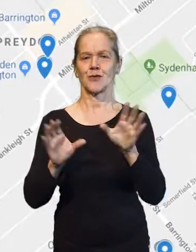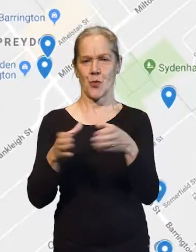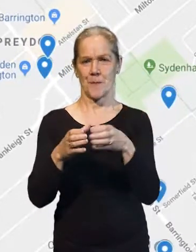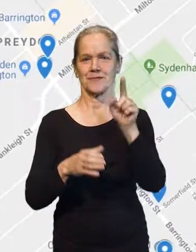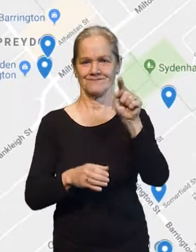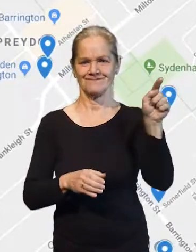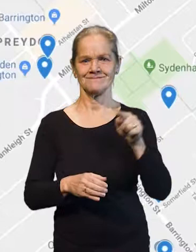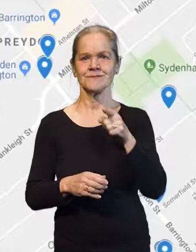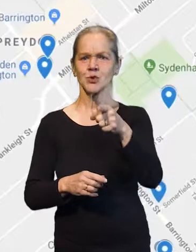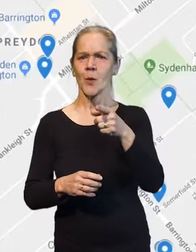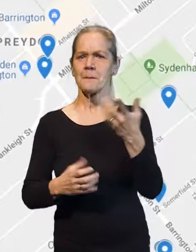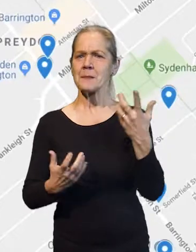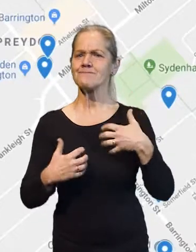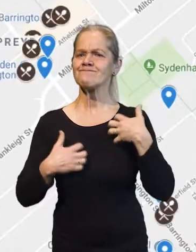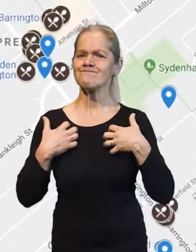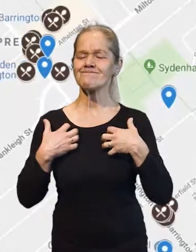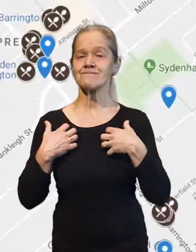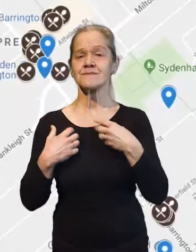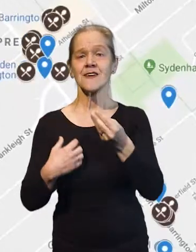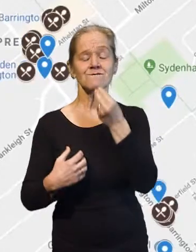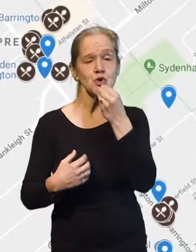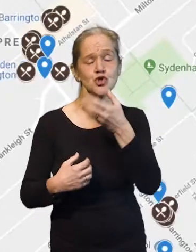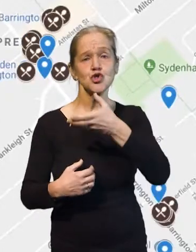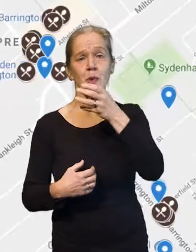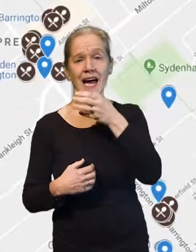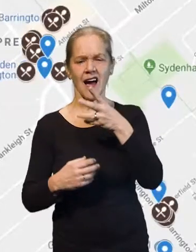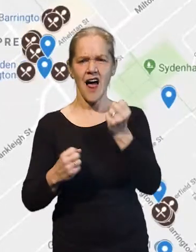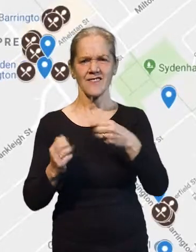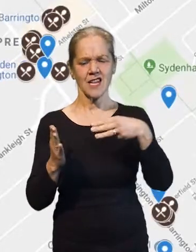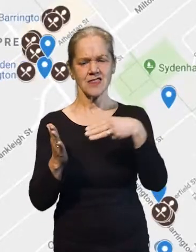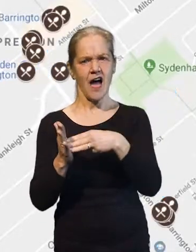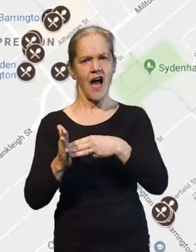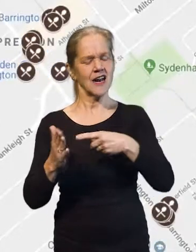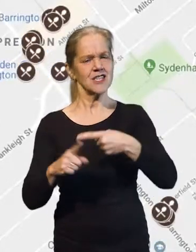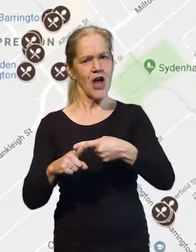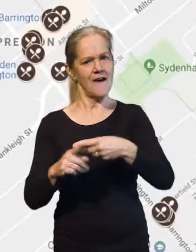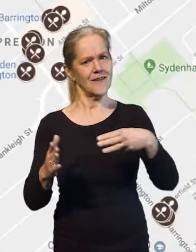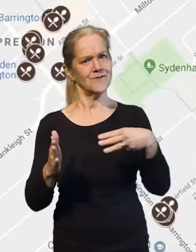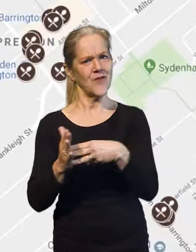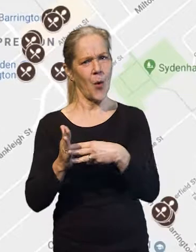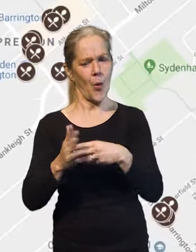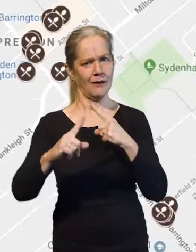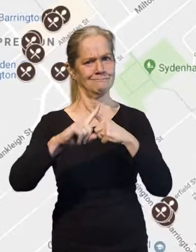Or you might be interested in just food and drink, and that will show up as a little icon that looks